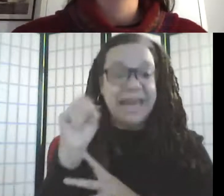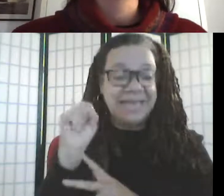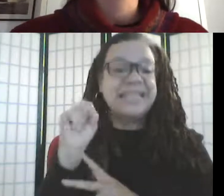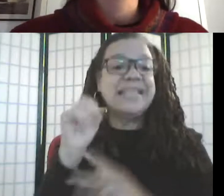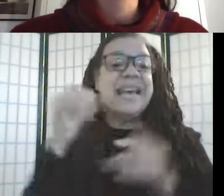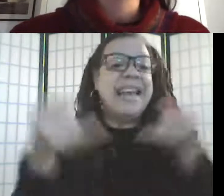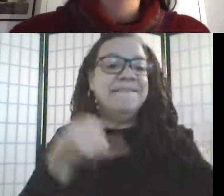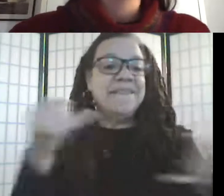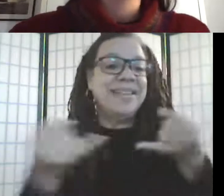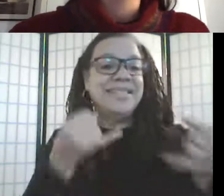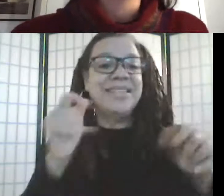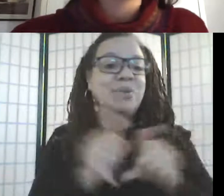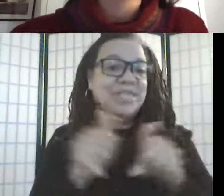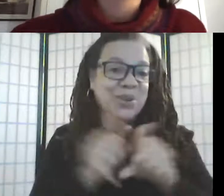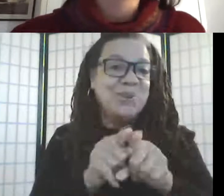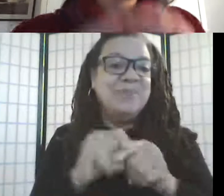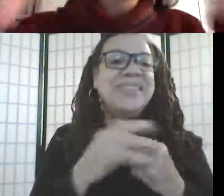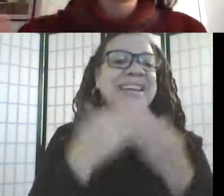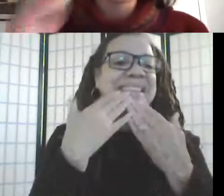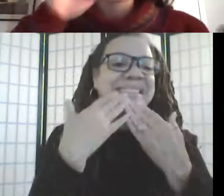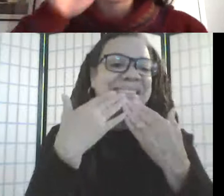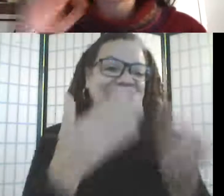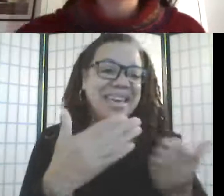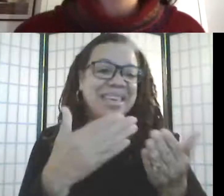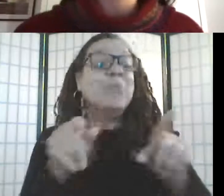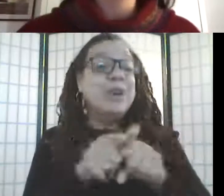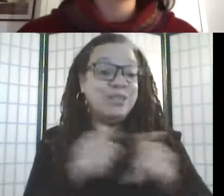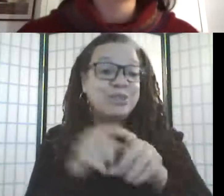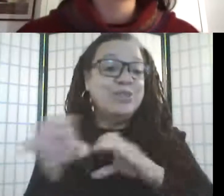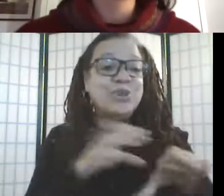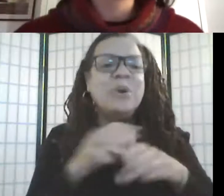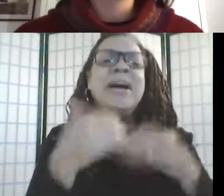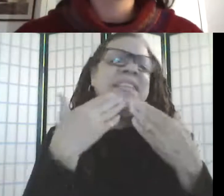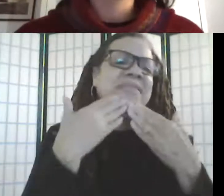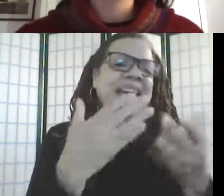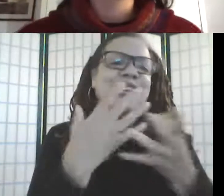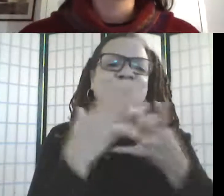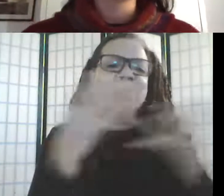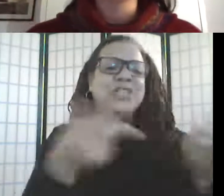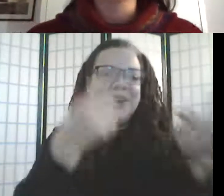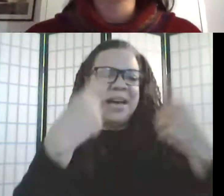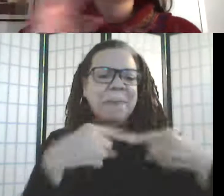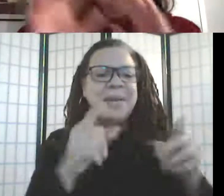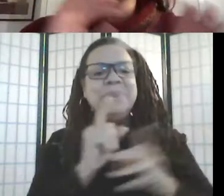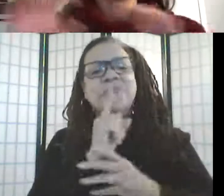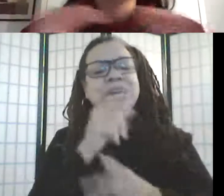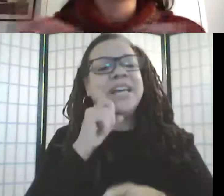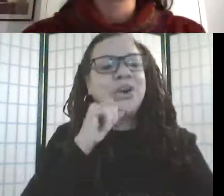Wonderful, thank you! We should also do our wrapping up. Thank you so much for being here, it's been really cool listening to your